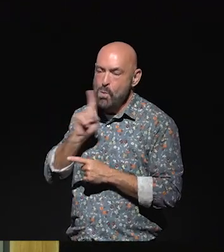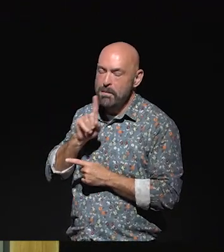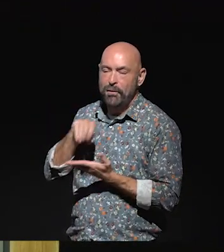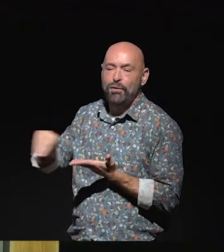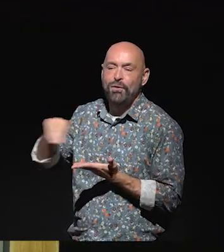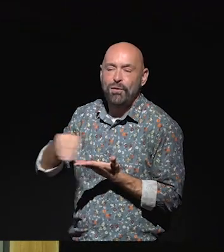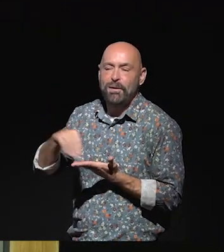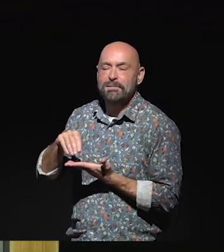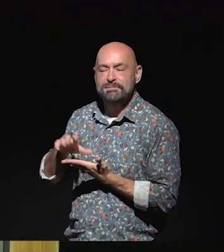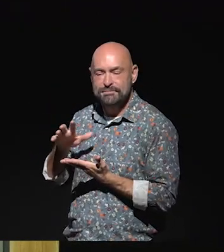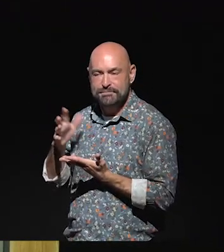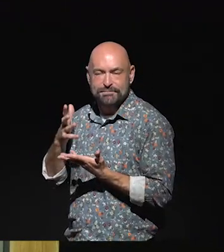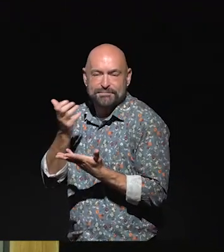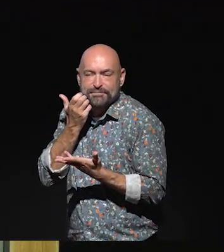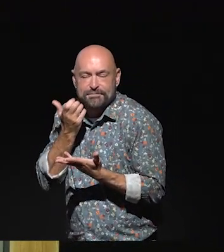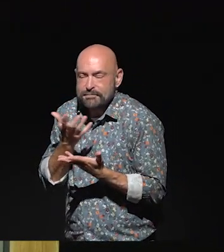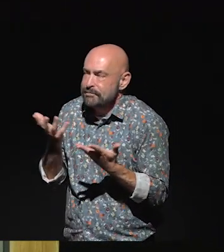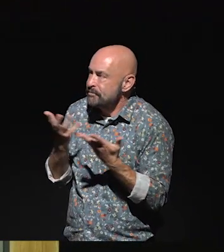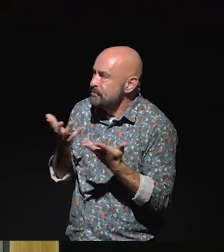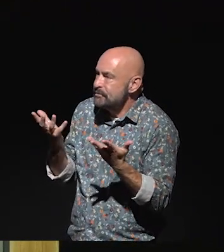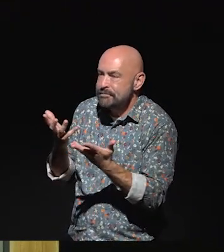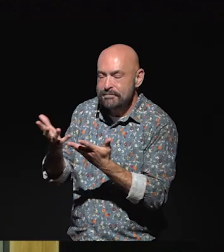that this is not someone whom,